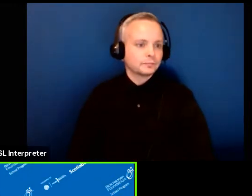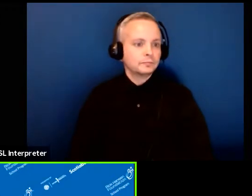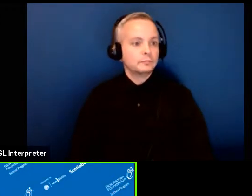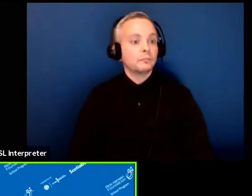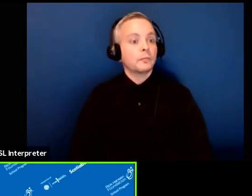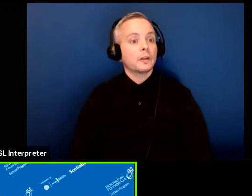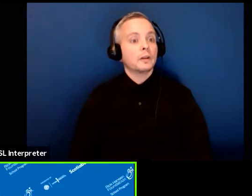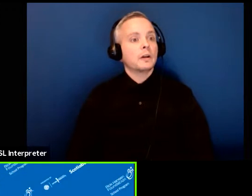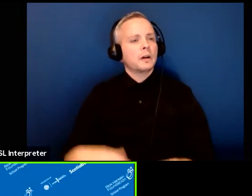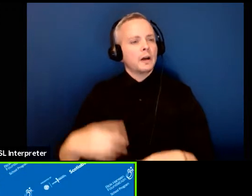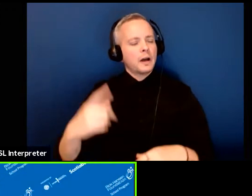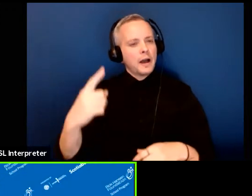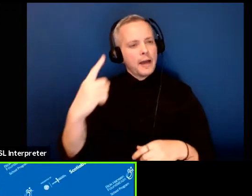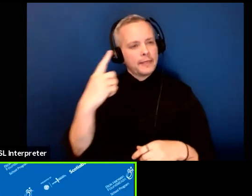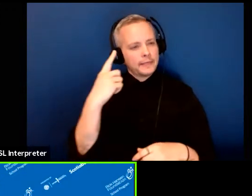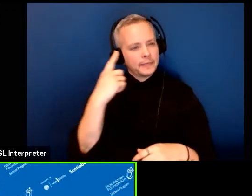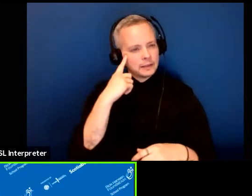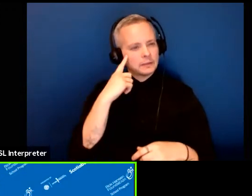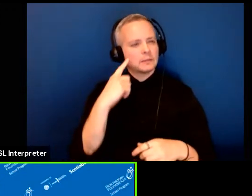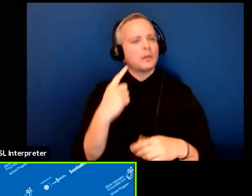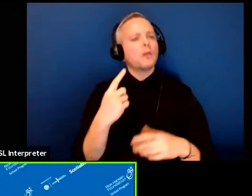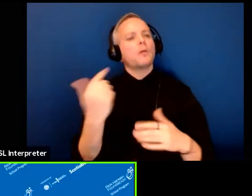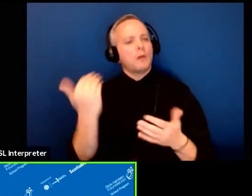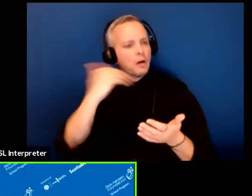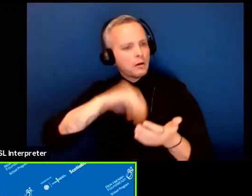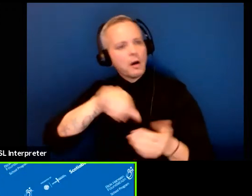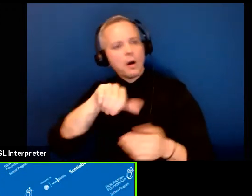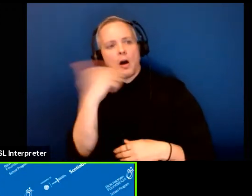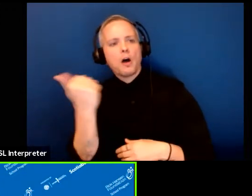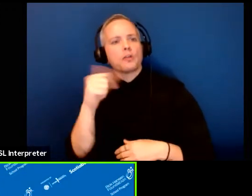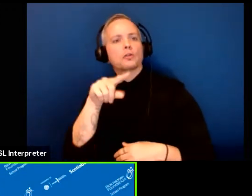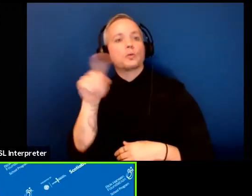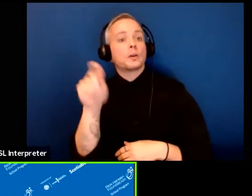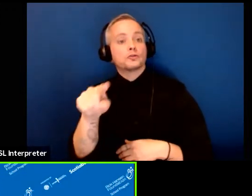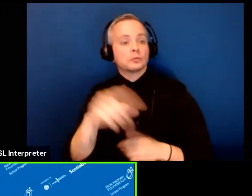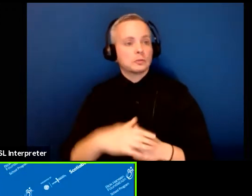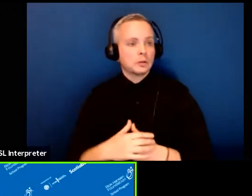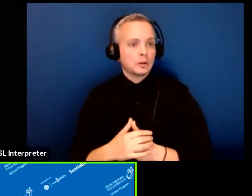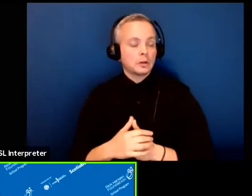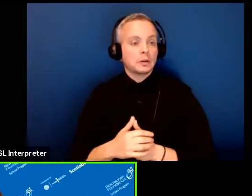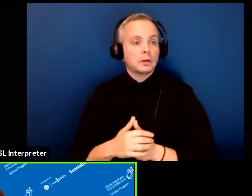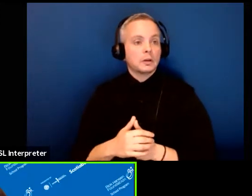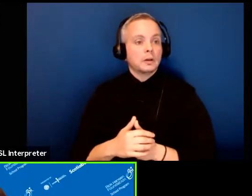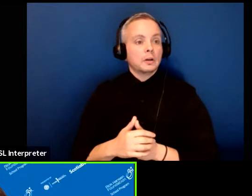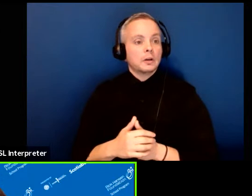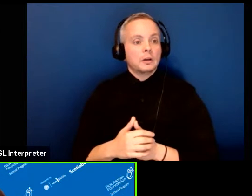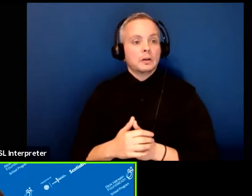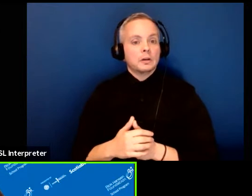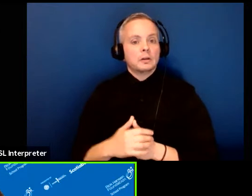WE HAVE A QUESTION HERE FROM ONE OF OUR FELLOW AMBASSADORS, FROM